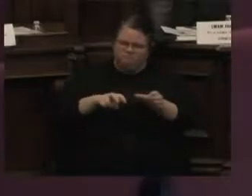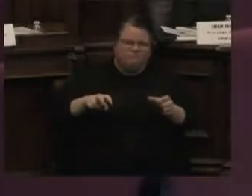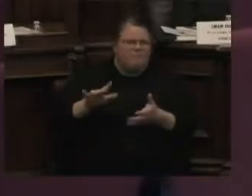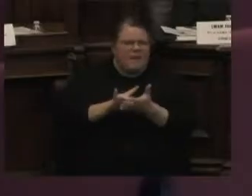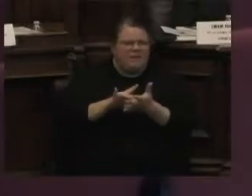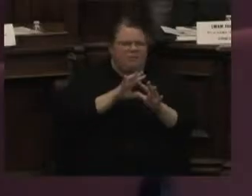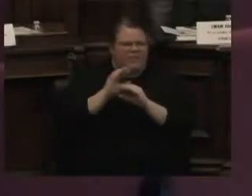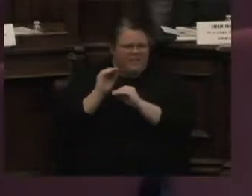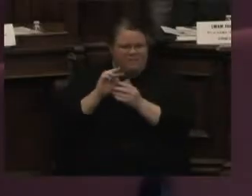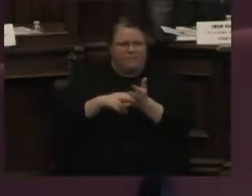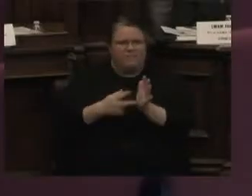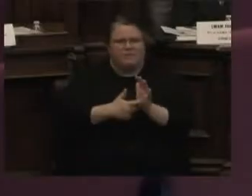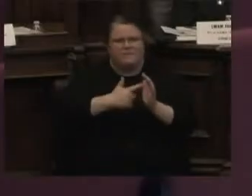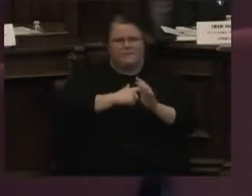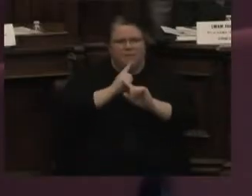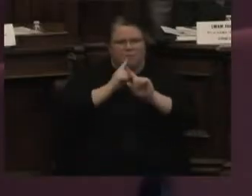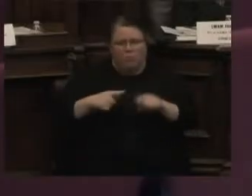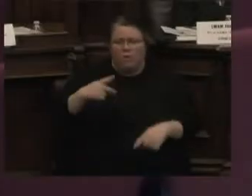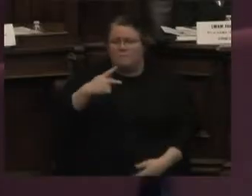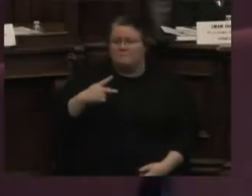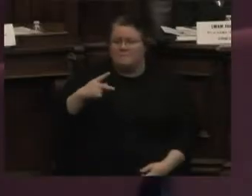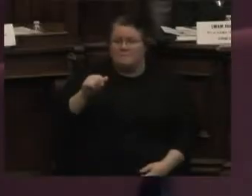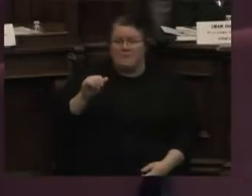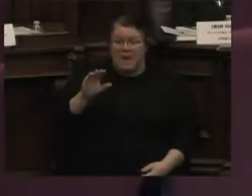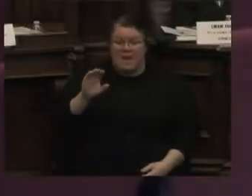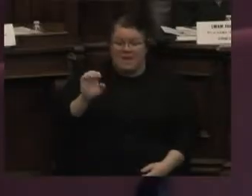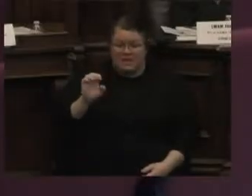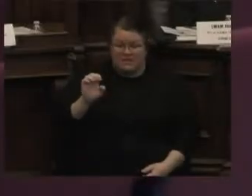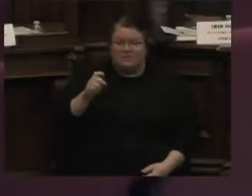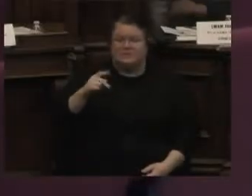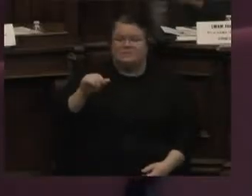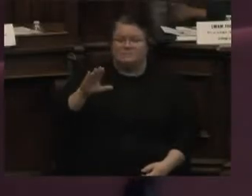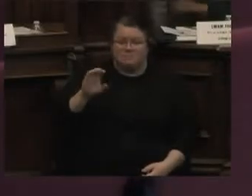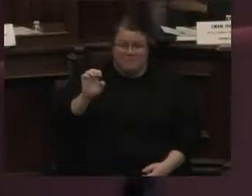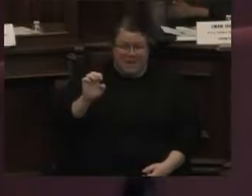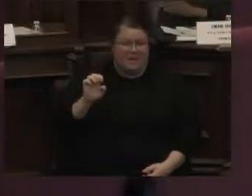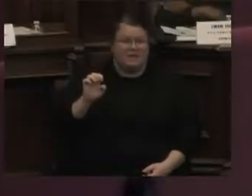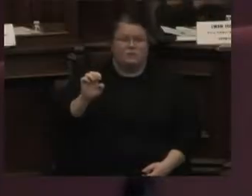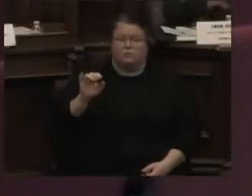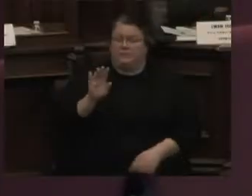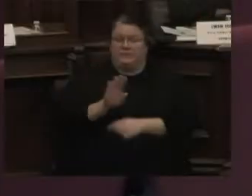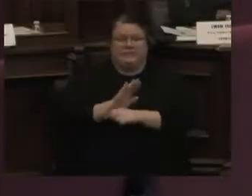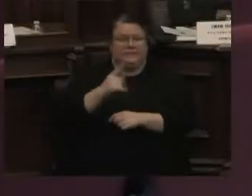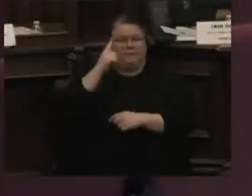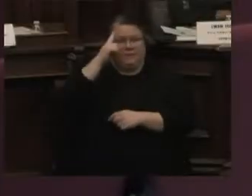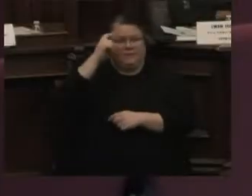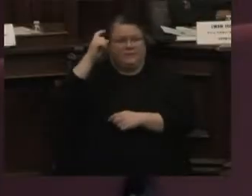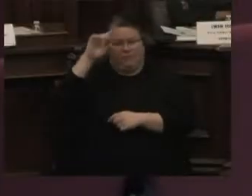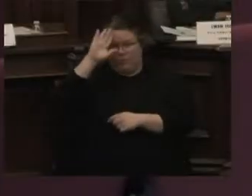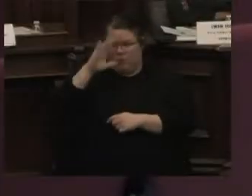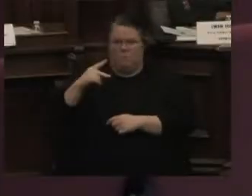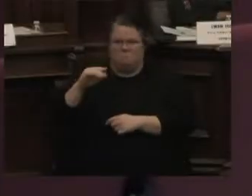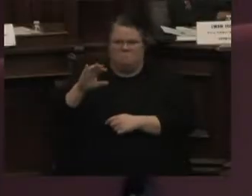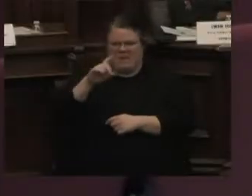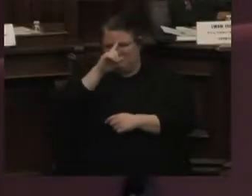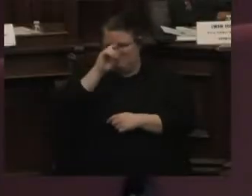out on medical leave. And so I'm going to give that report.